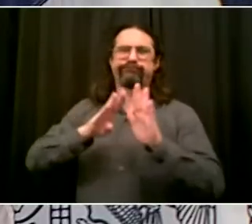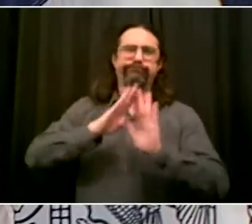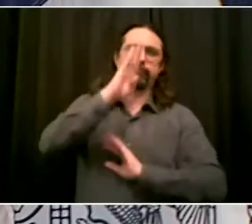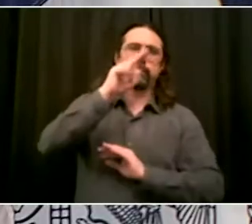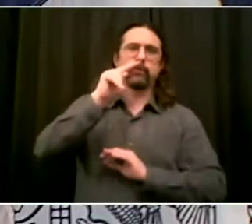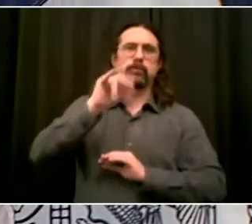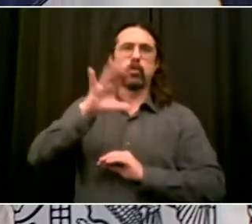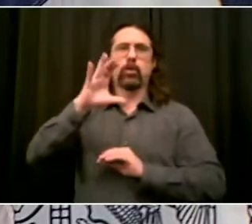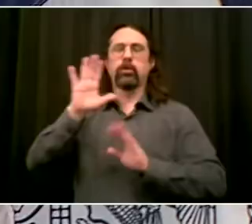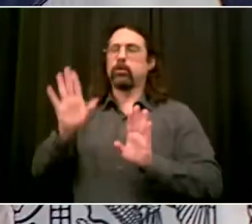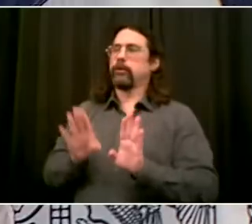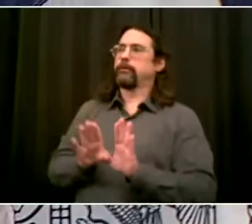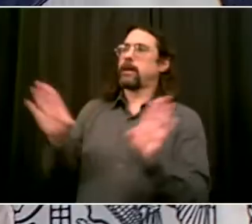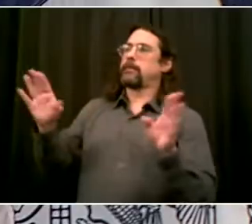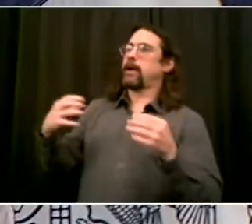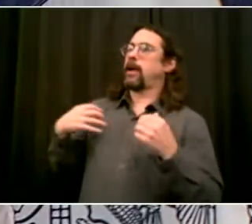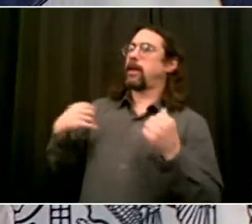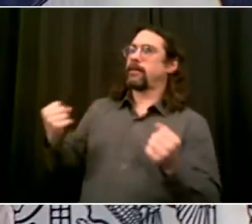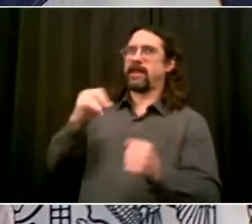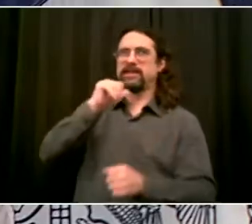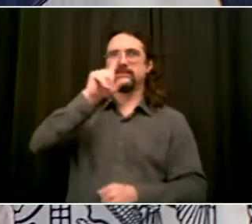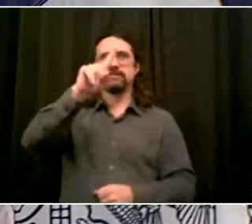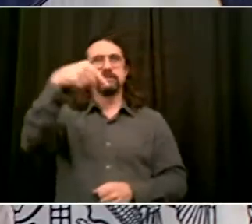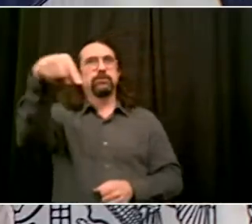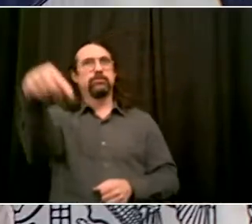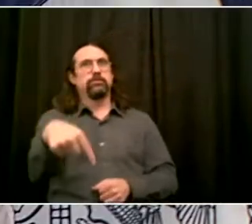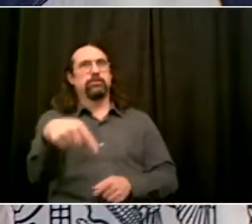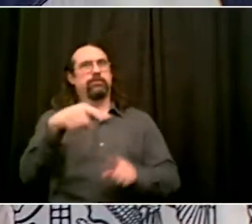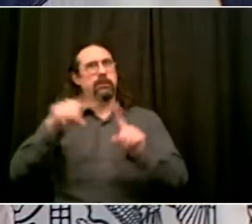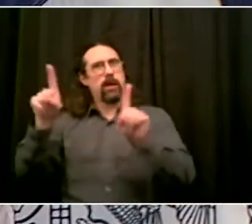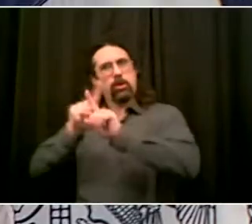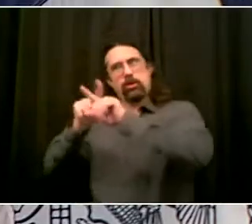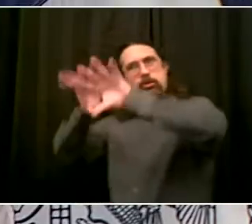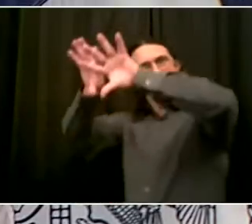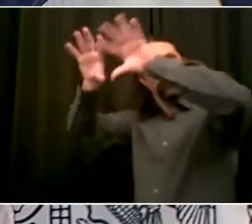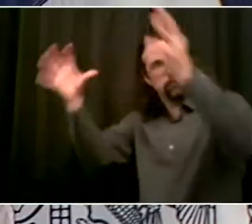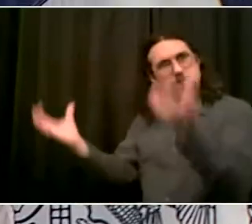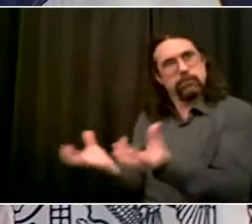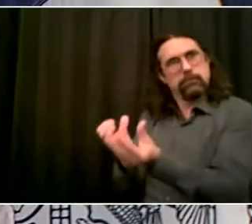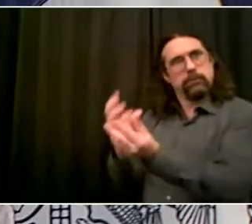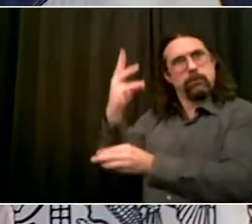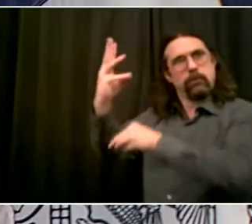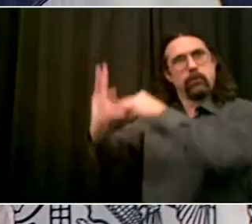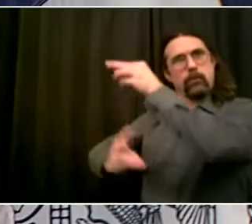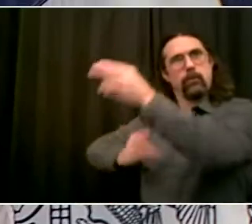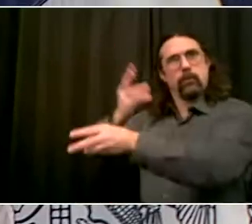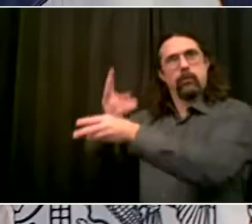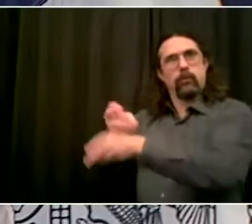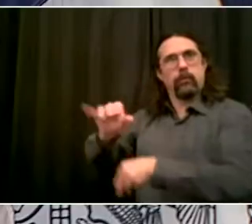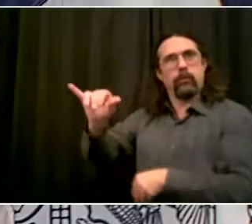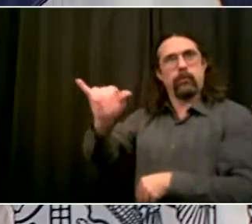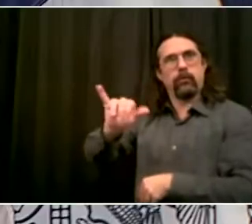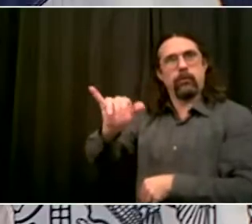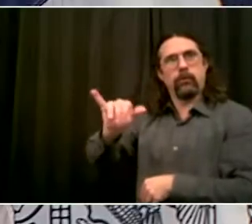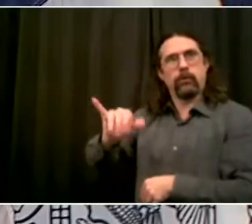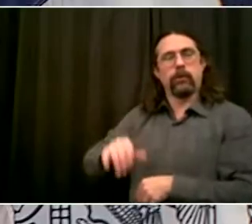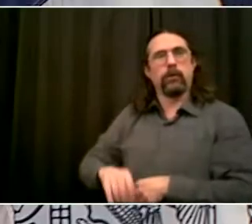OUR LIFE SCIENCES WHICH HAVE THE